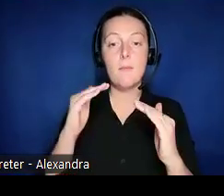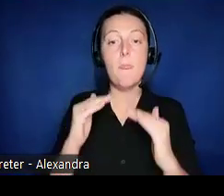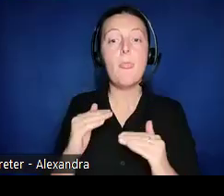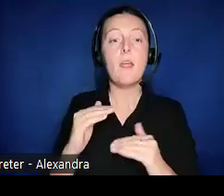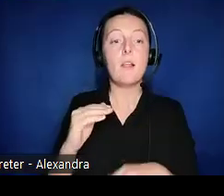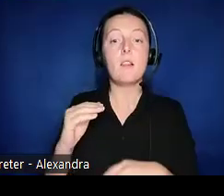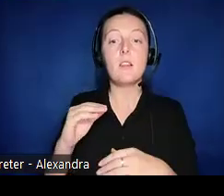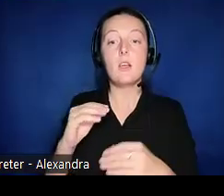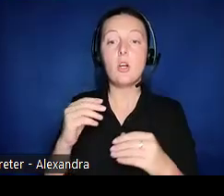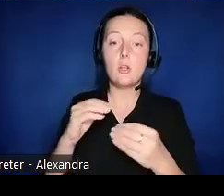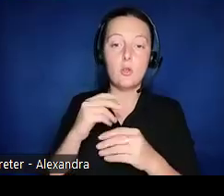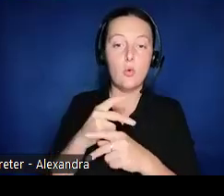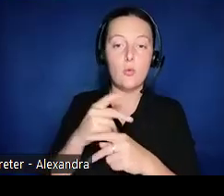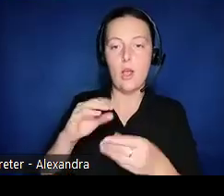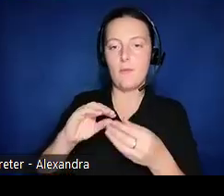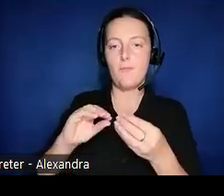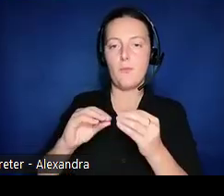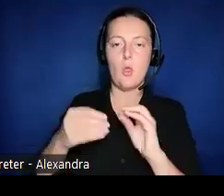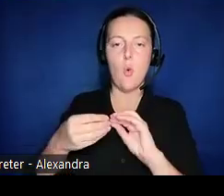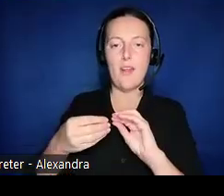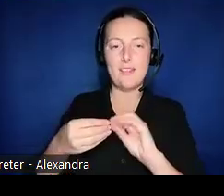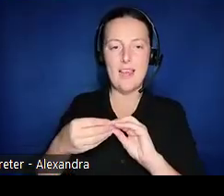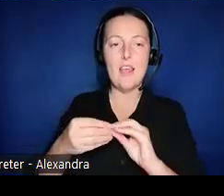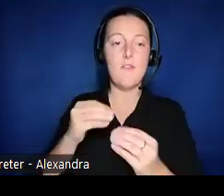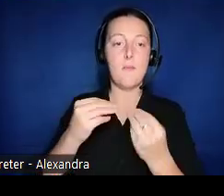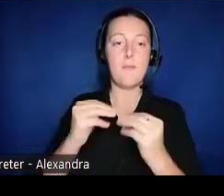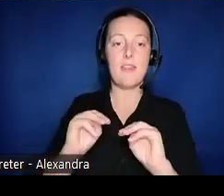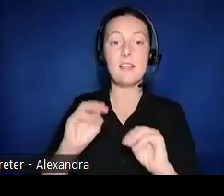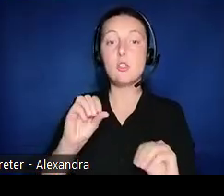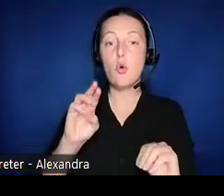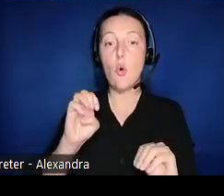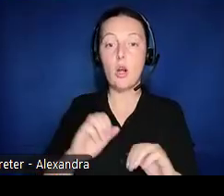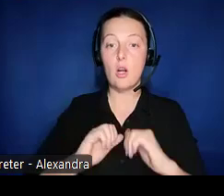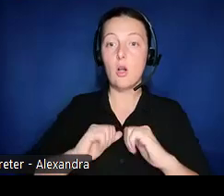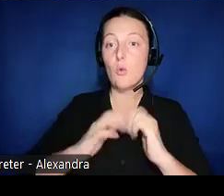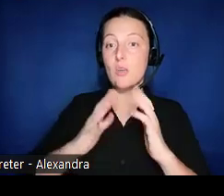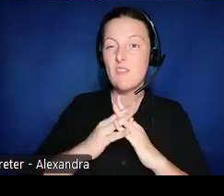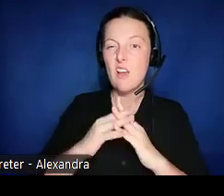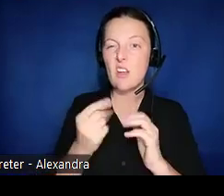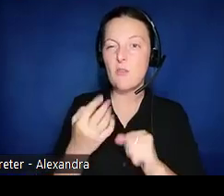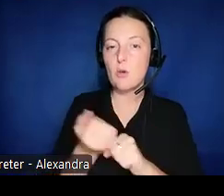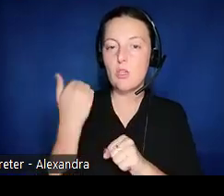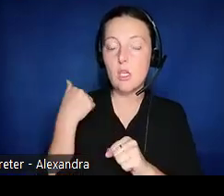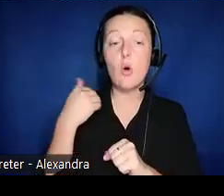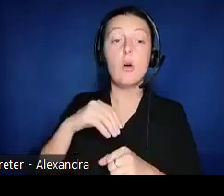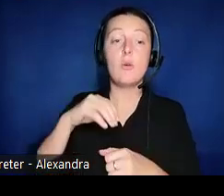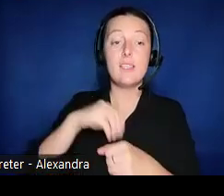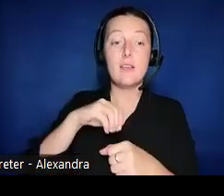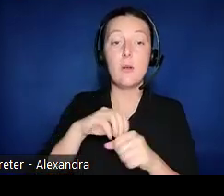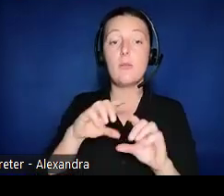years ago um and uh is the department's internal consulting service to figure out uh the best ways